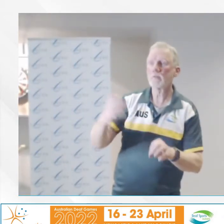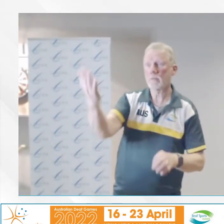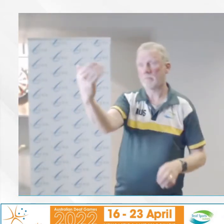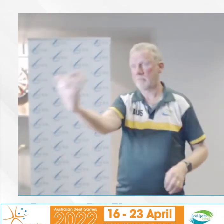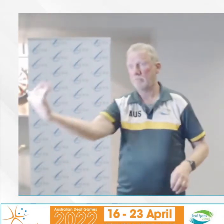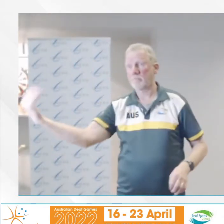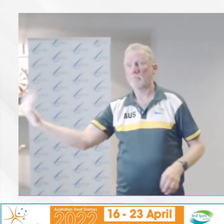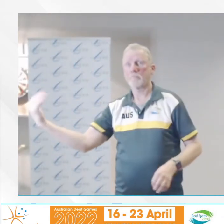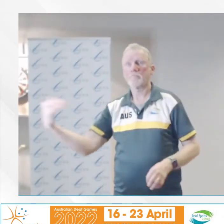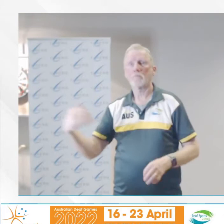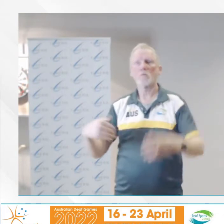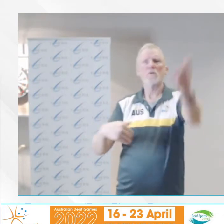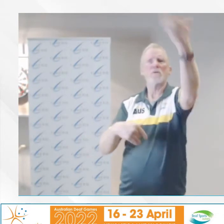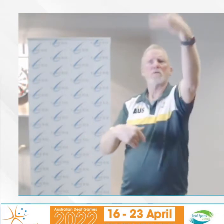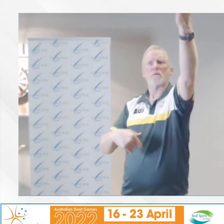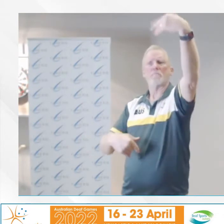okay any more questions come out in france